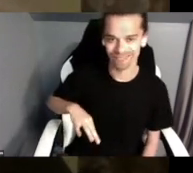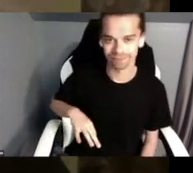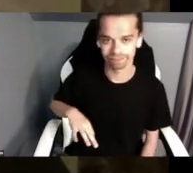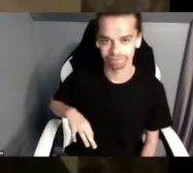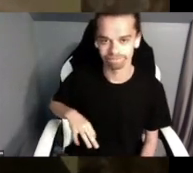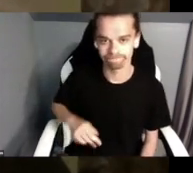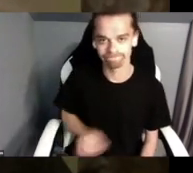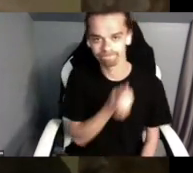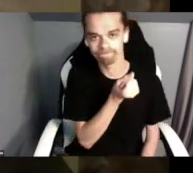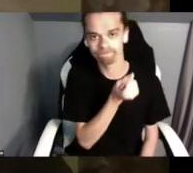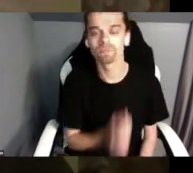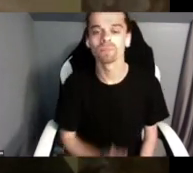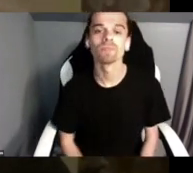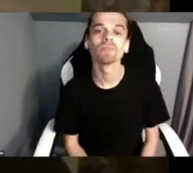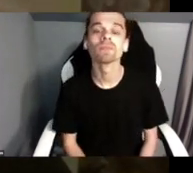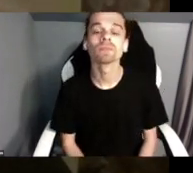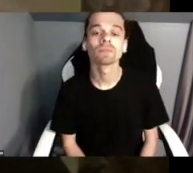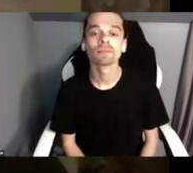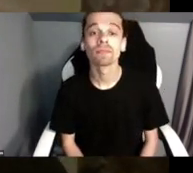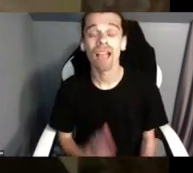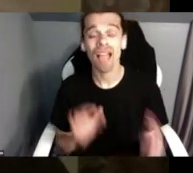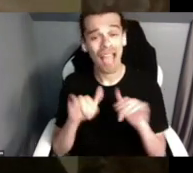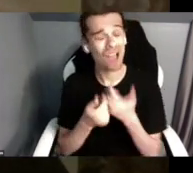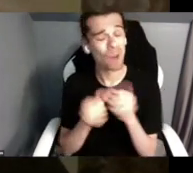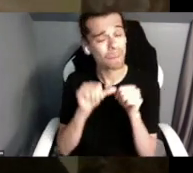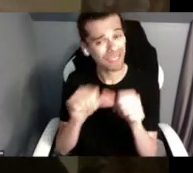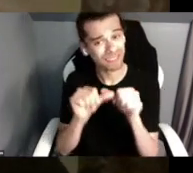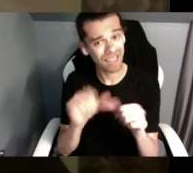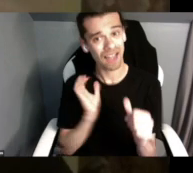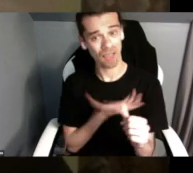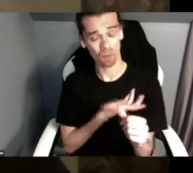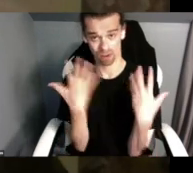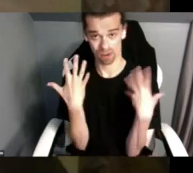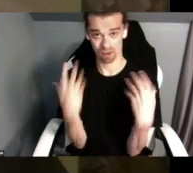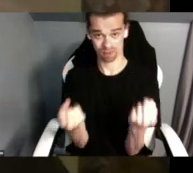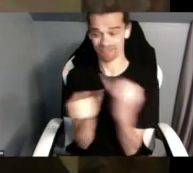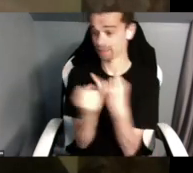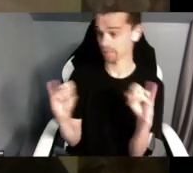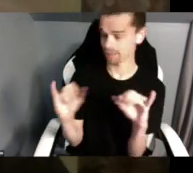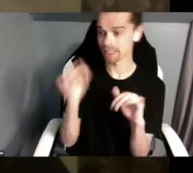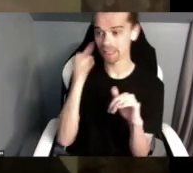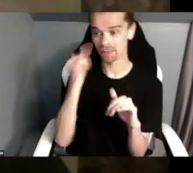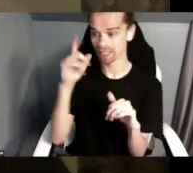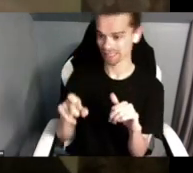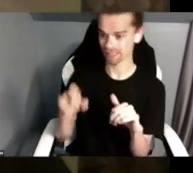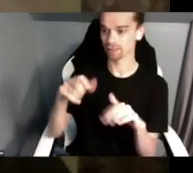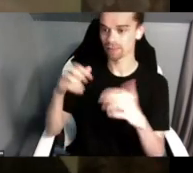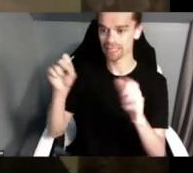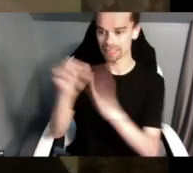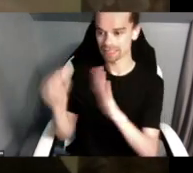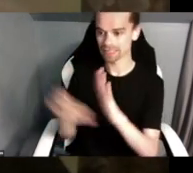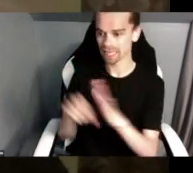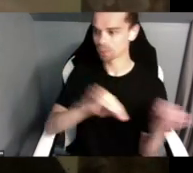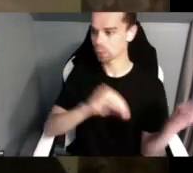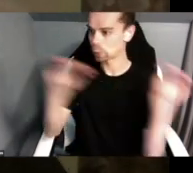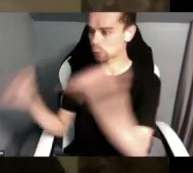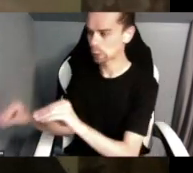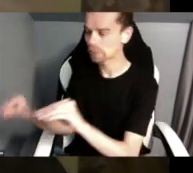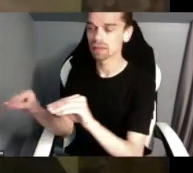our health and independence if we have to cross state lines are topics that we need, more information,